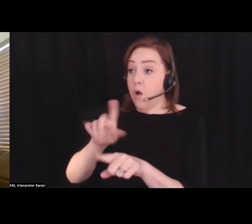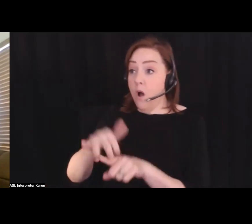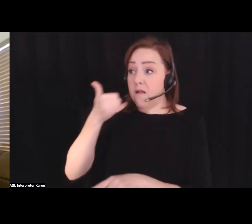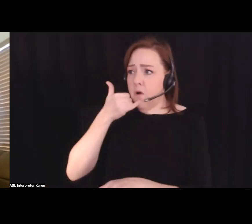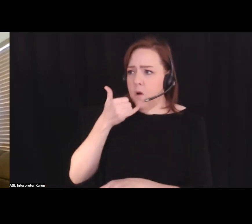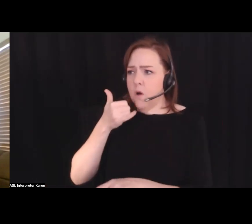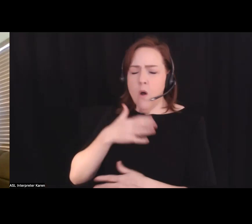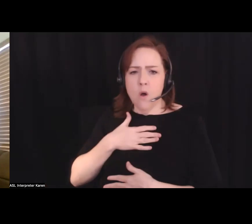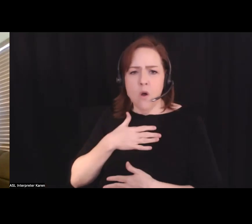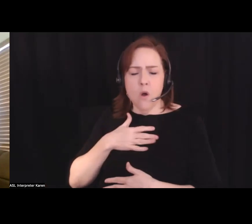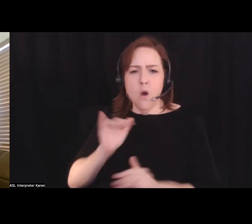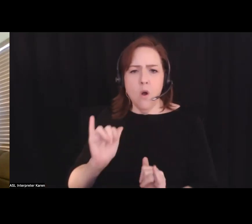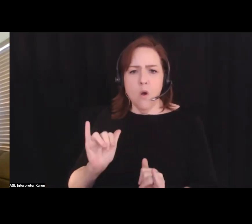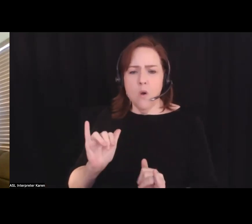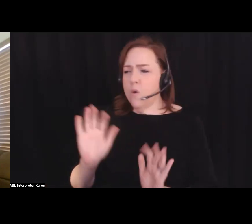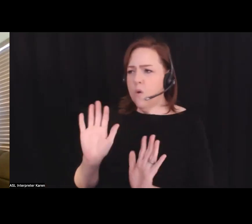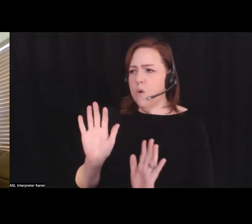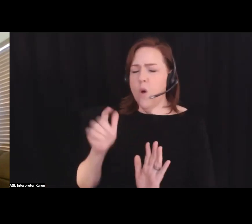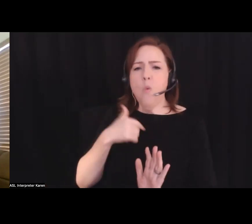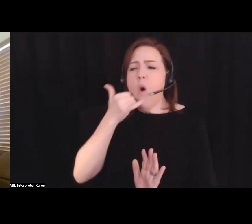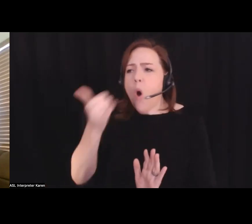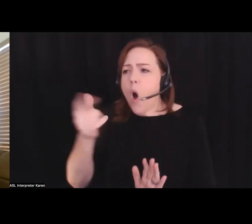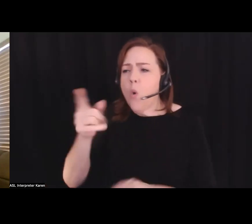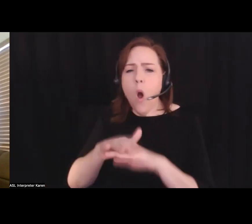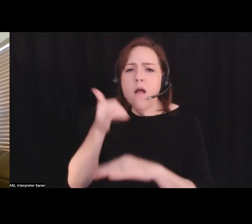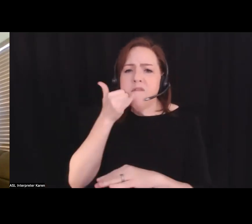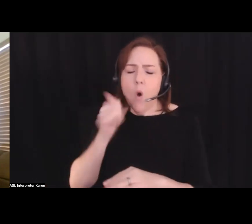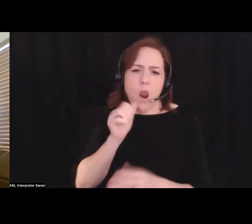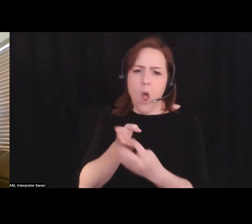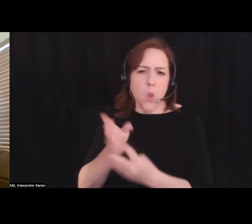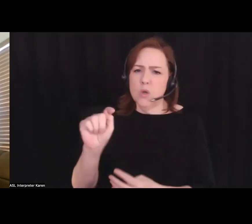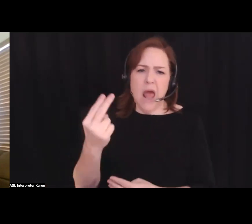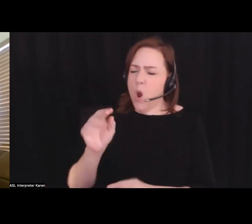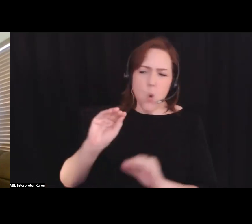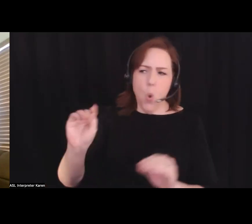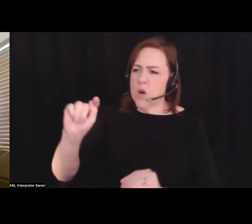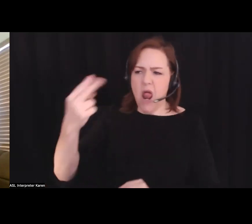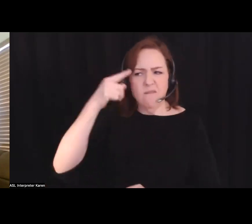okay we will call you on the phone not through telehealth. No telehealth for you. end quote.